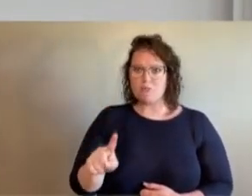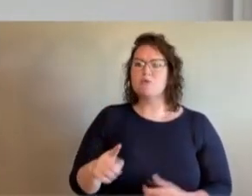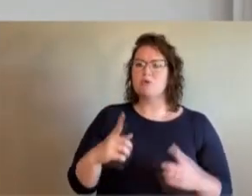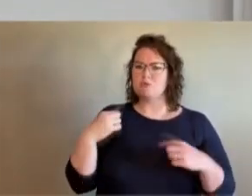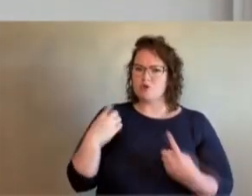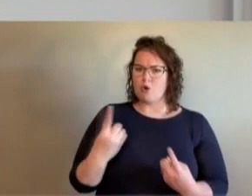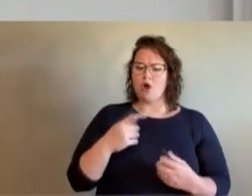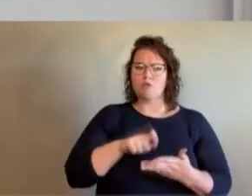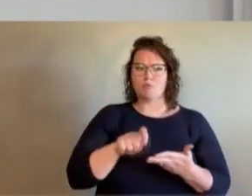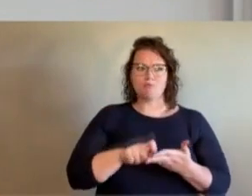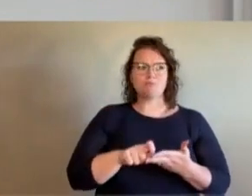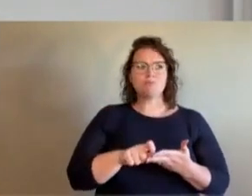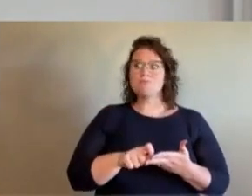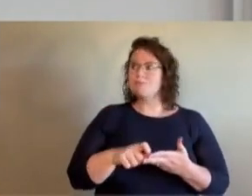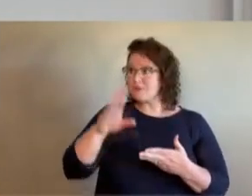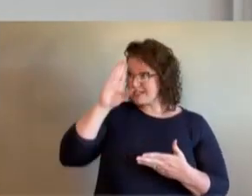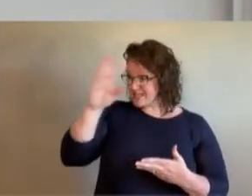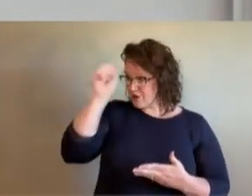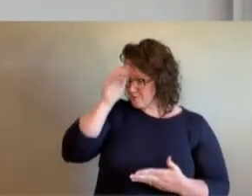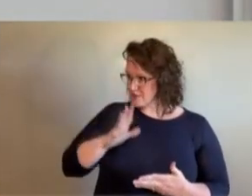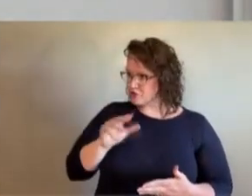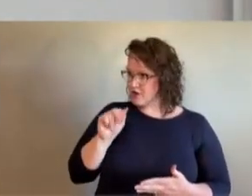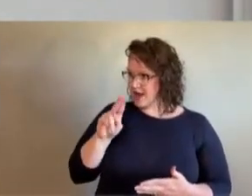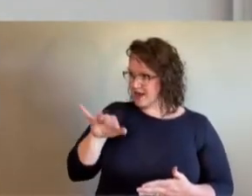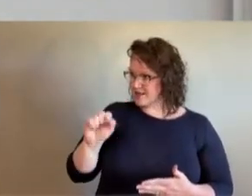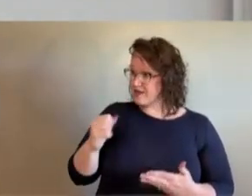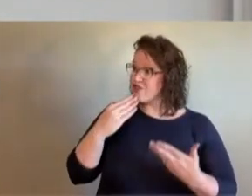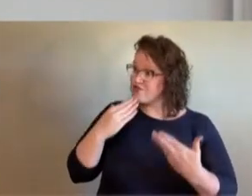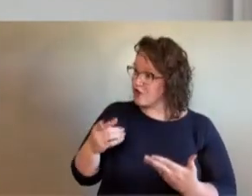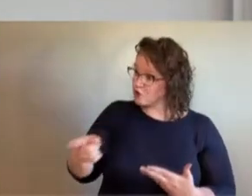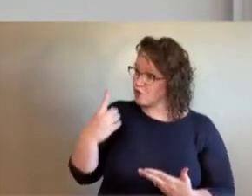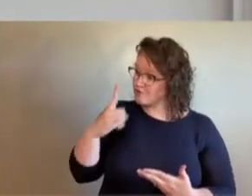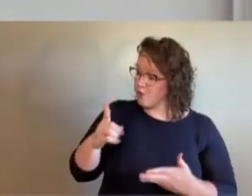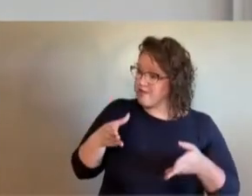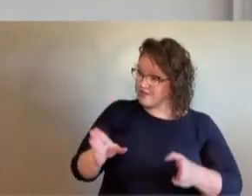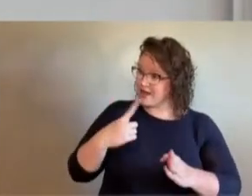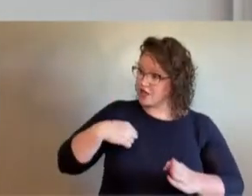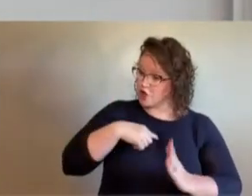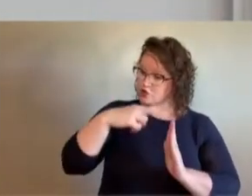I am interested, I want to know how did he come up with Jackie Laroo. Let's read what I have got so far.